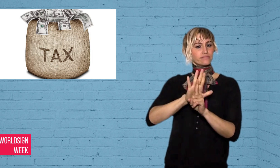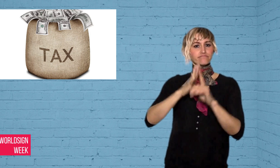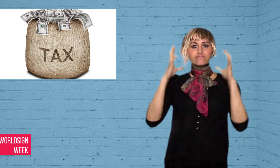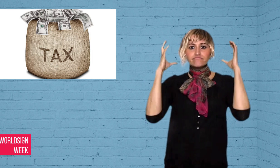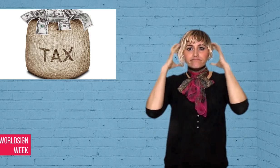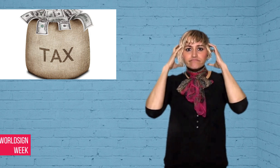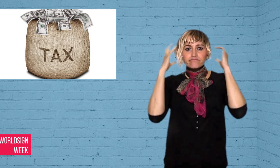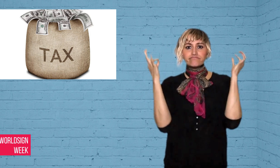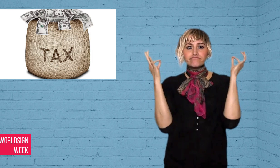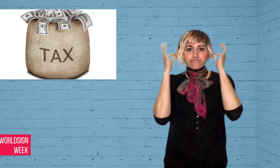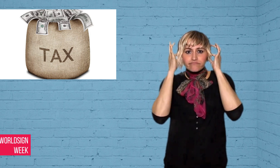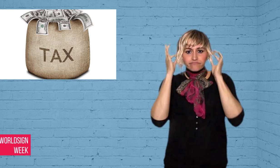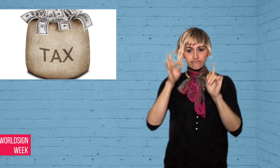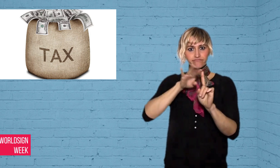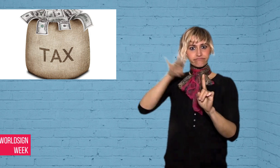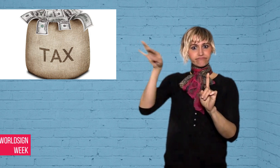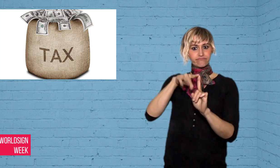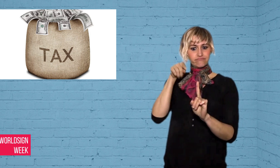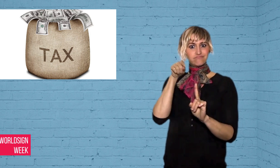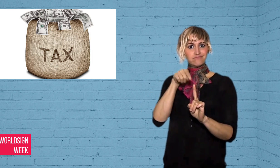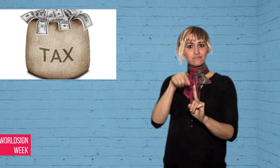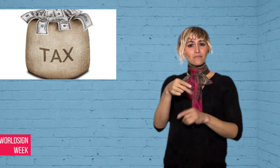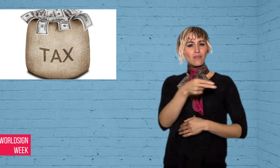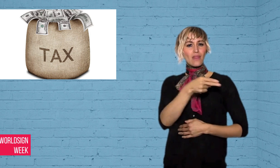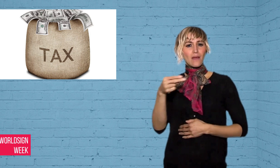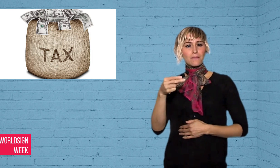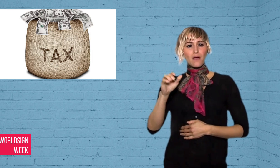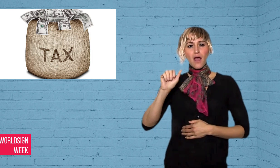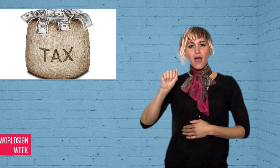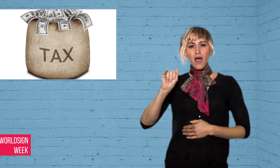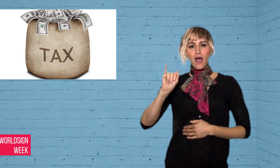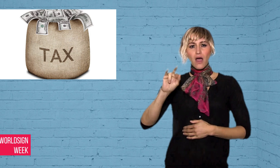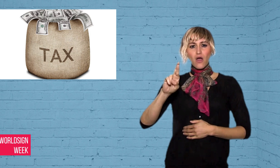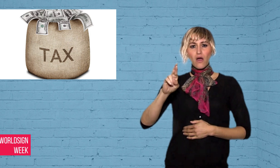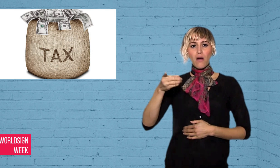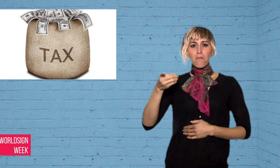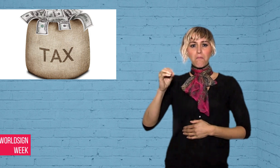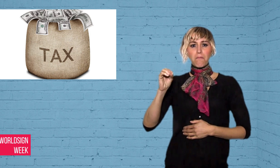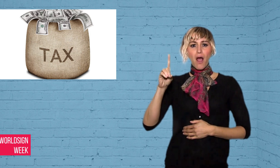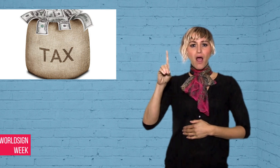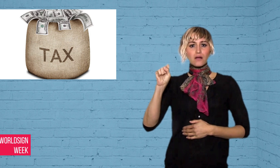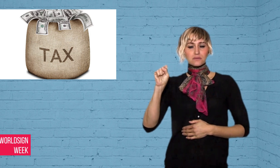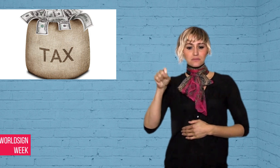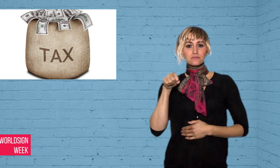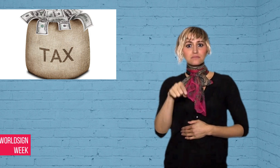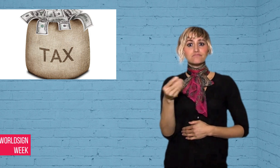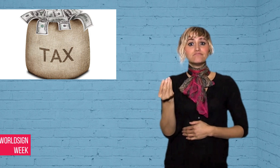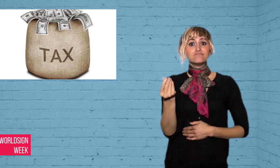AirPods which costs $160 USD!